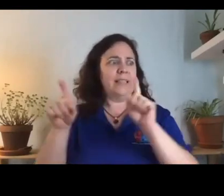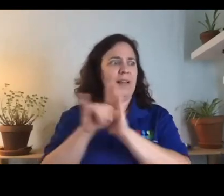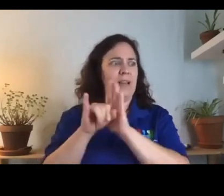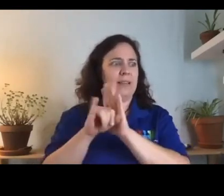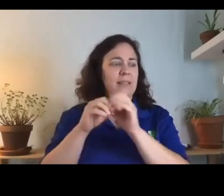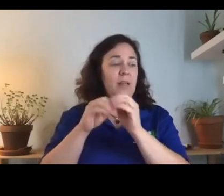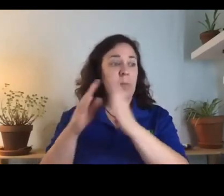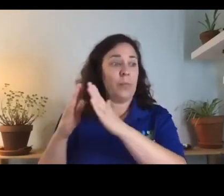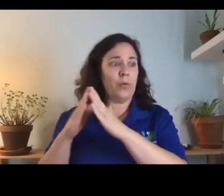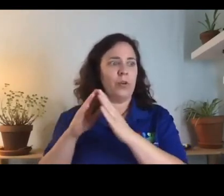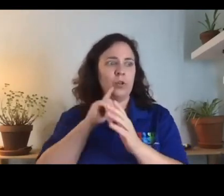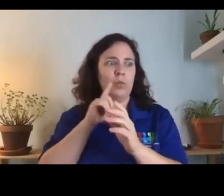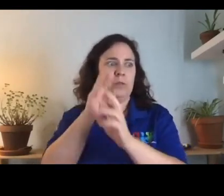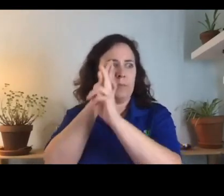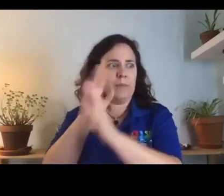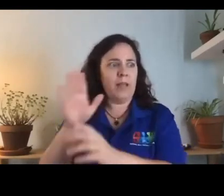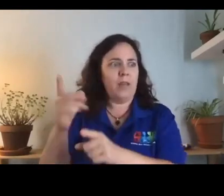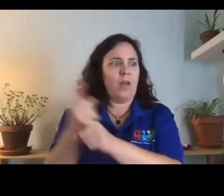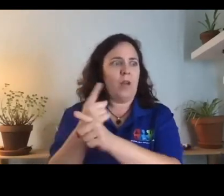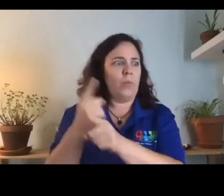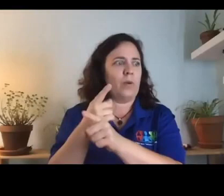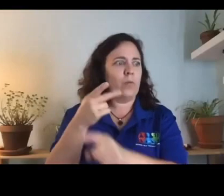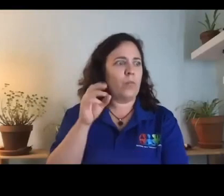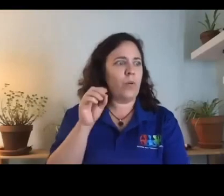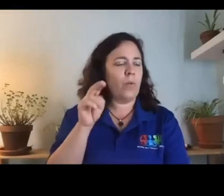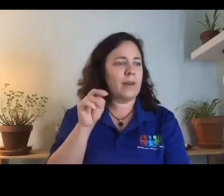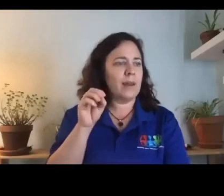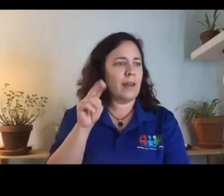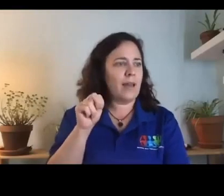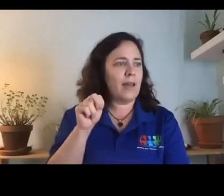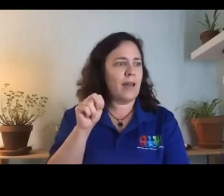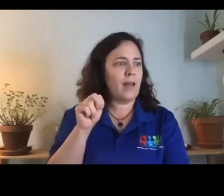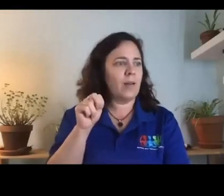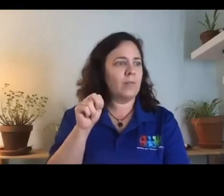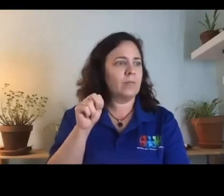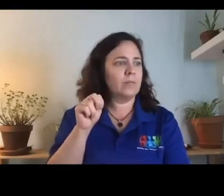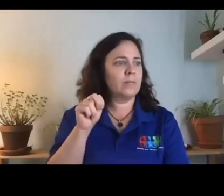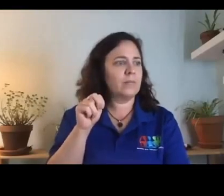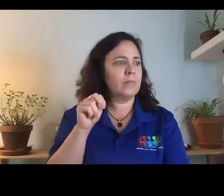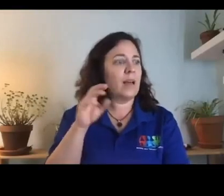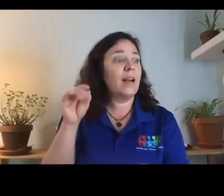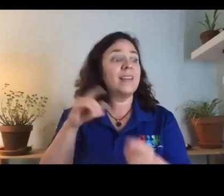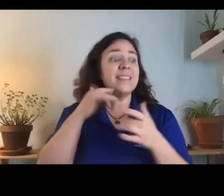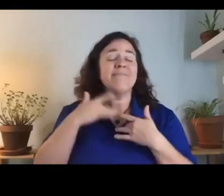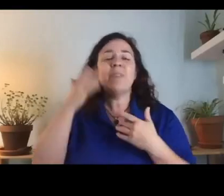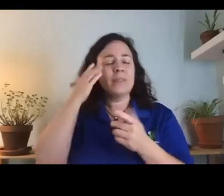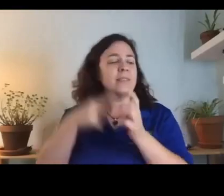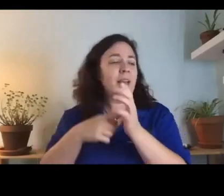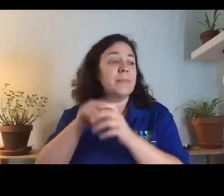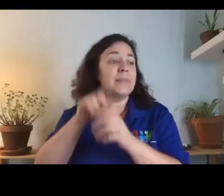How do we approach a person with a different identity in the community to use the right